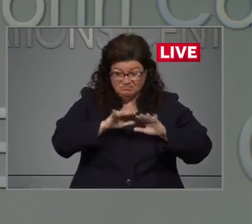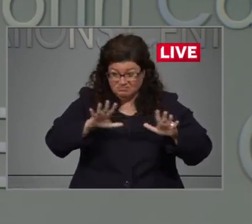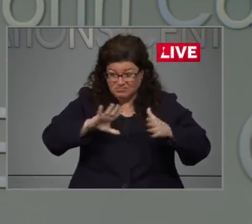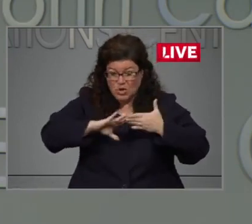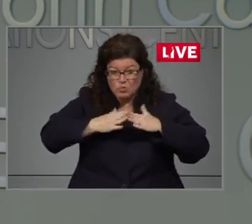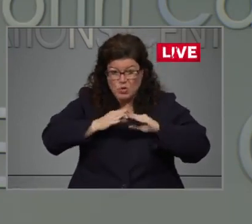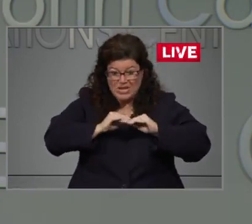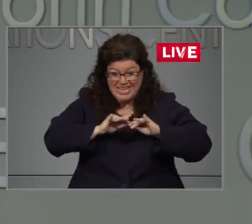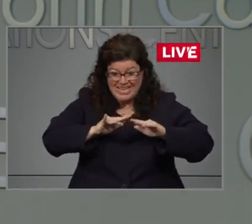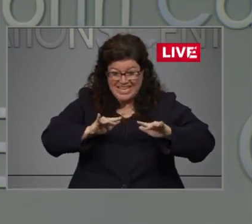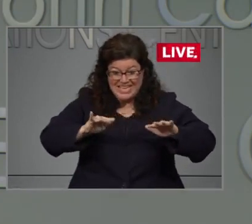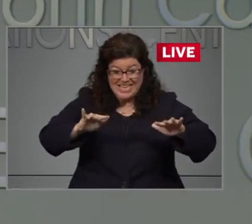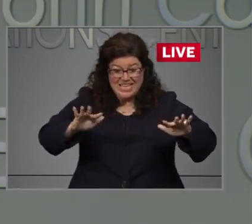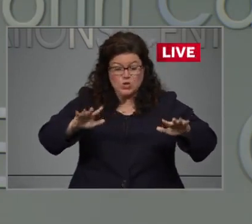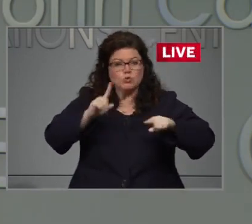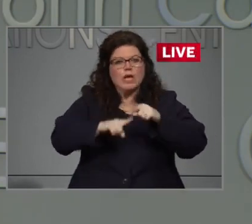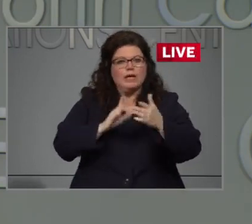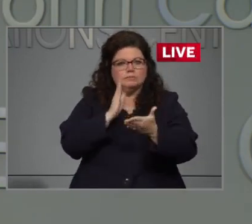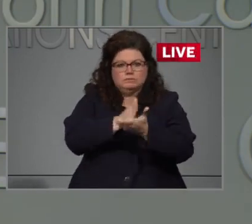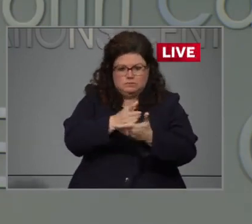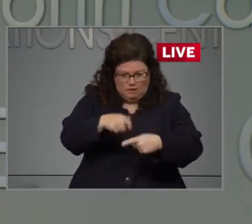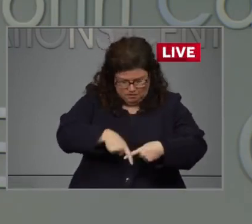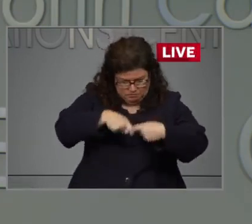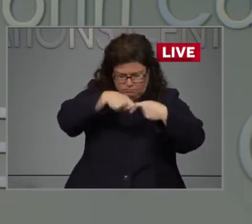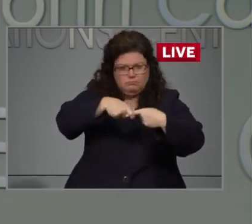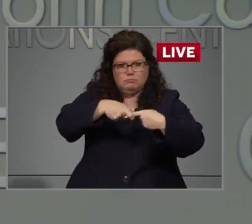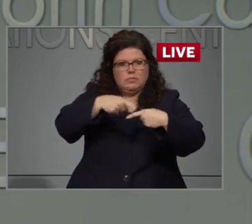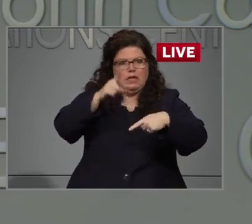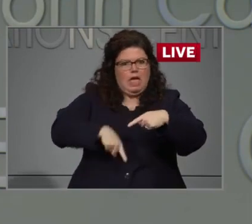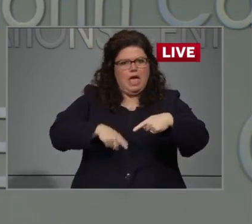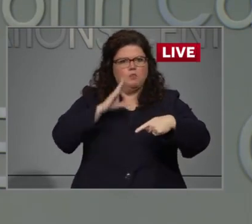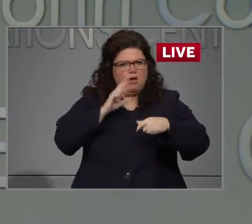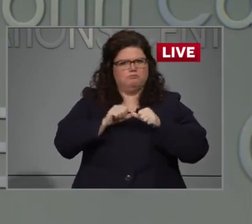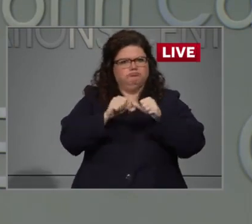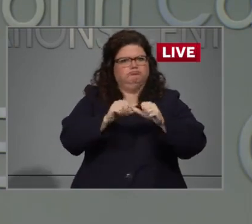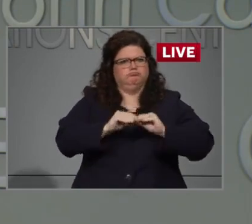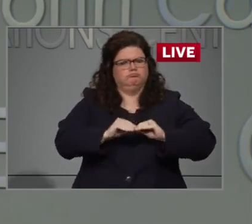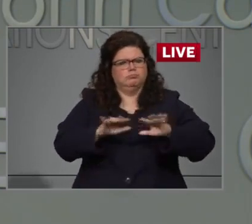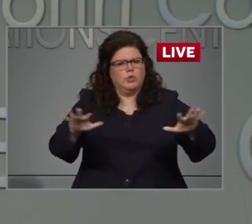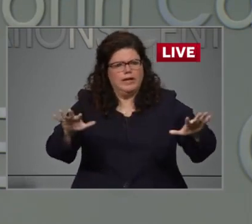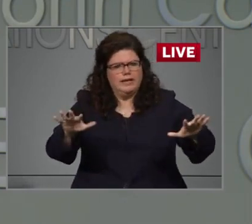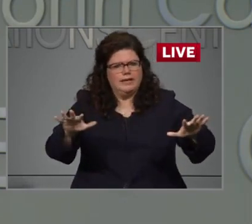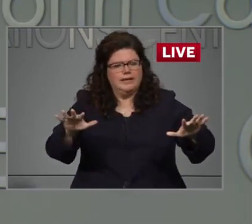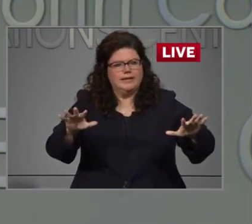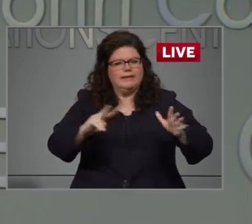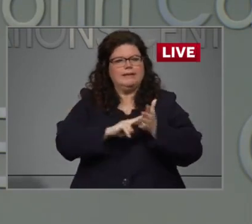WHICH WILL BE MUCH MORE DIFFICULT TO CONTAIN AS COMMUNITY SPREAD AMPLIFIES ITSELF IN QUOTE.